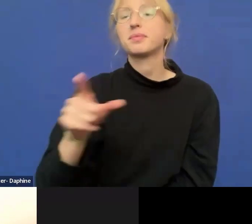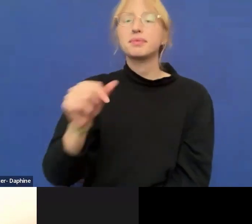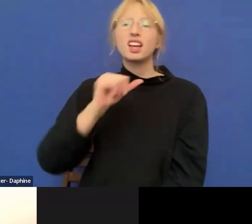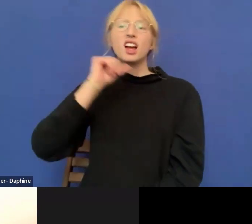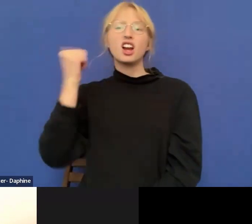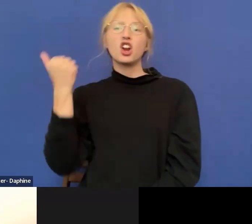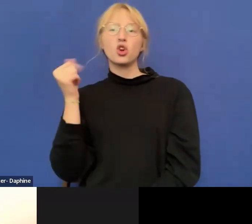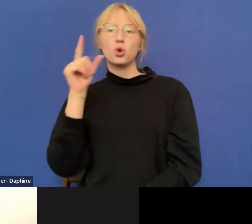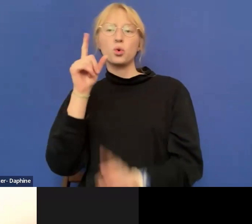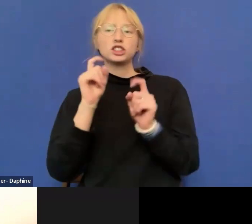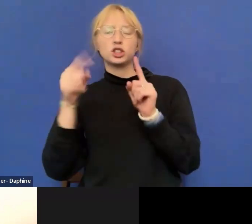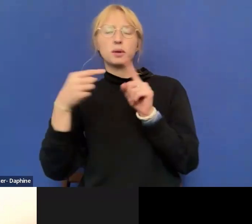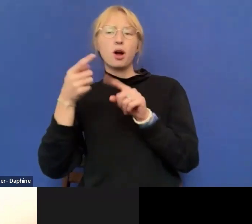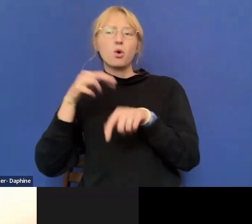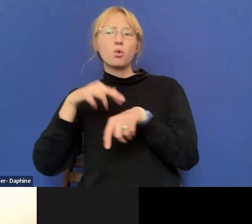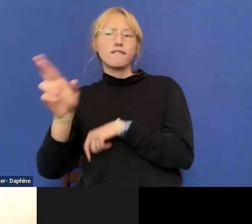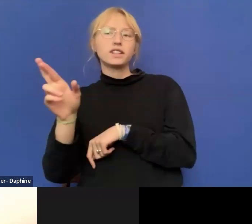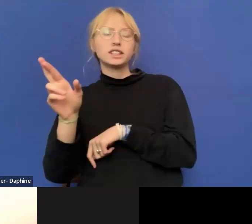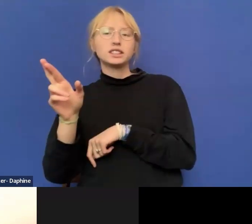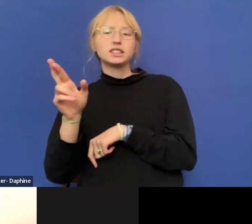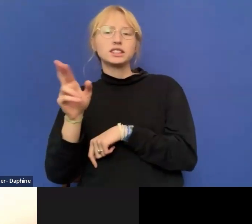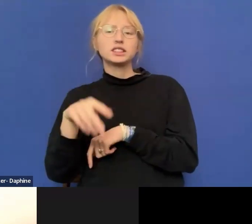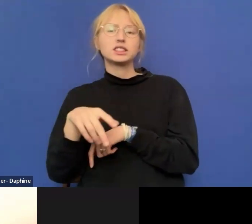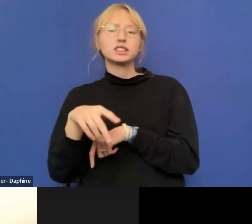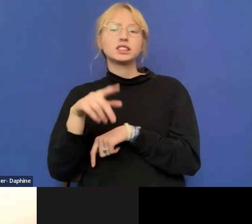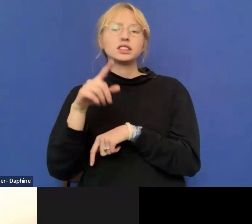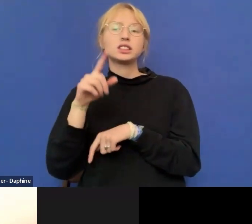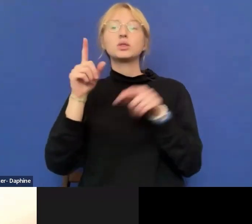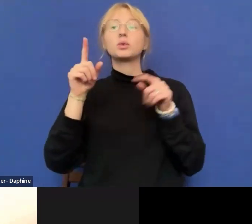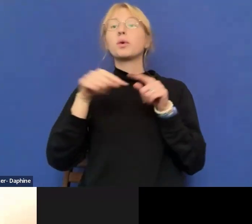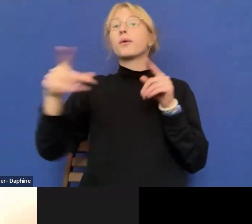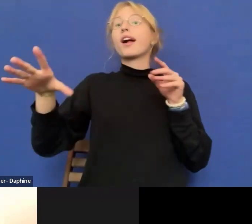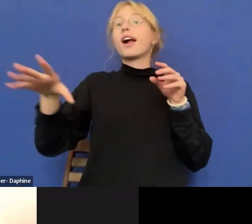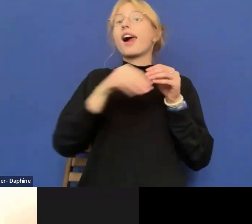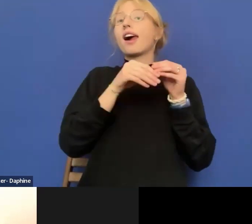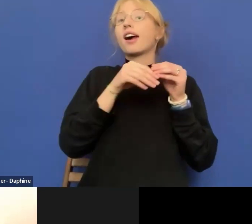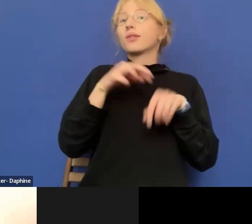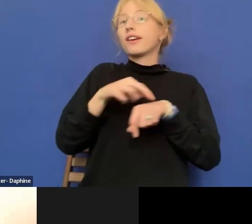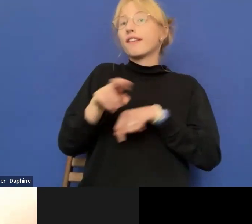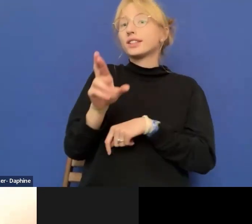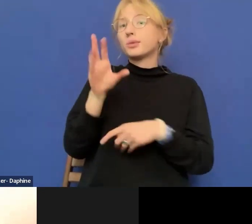references. When do you add references within the methods and